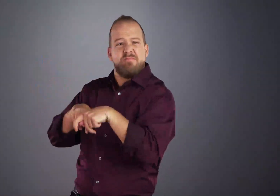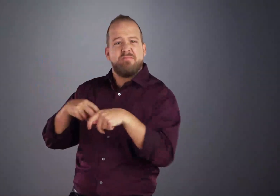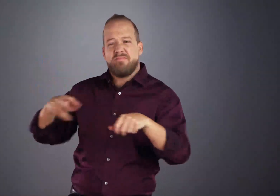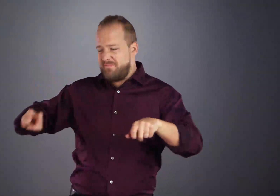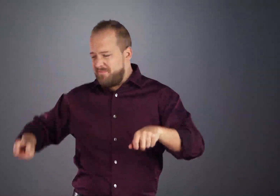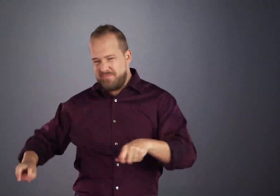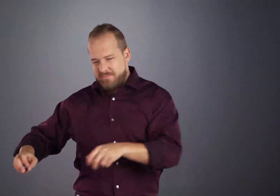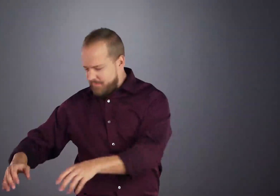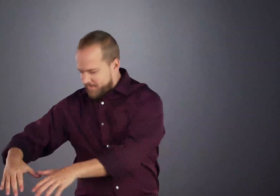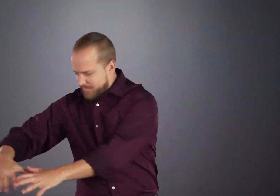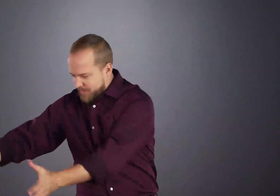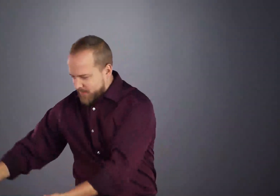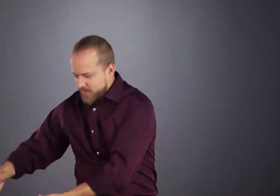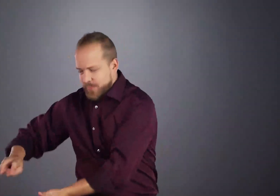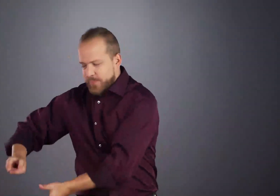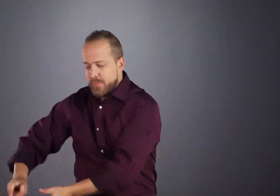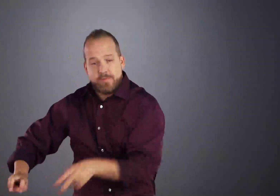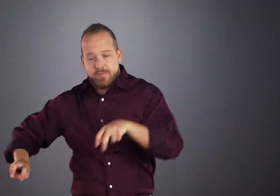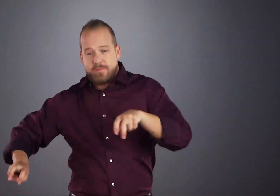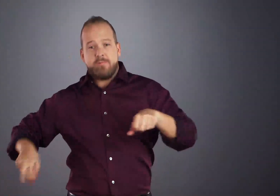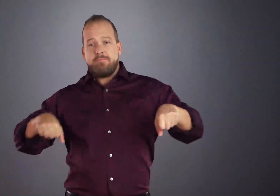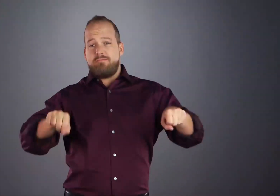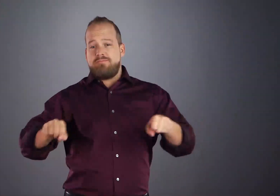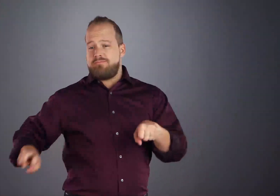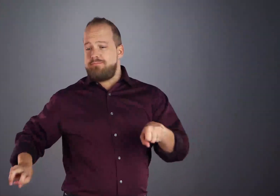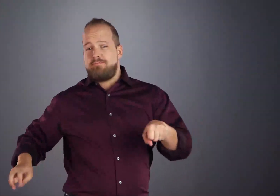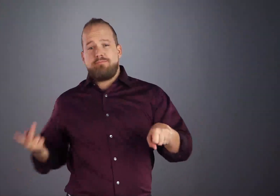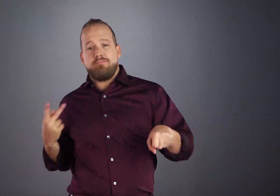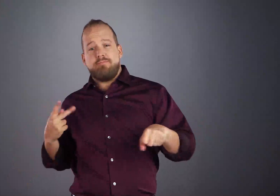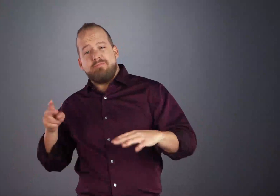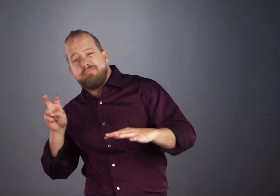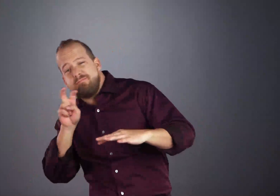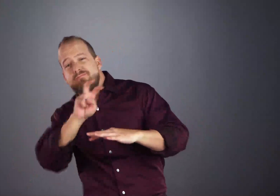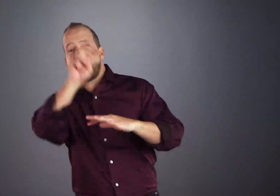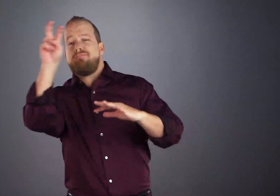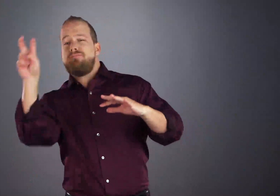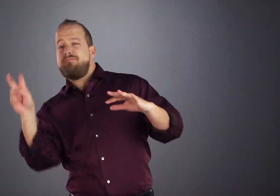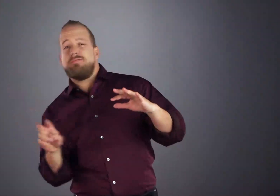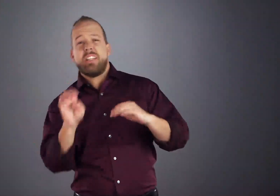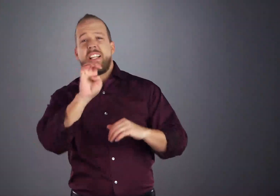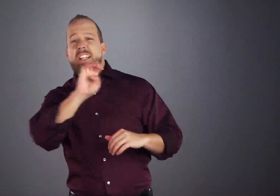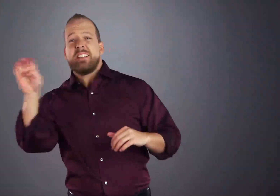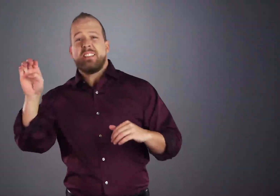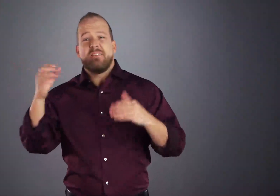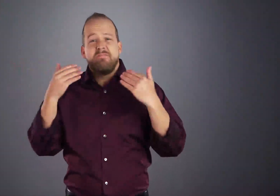the sidecar stuffed with tent, blankets, a change of clothes,